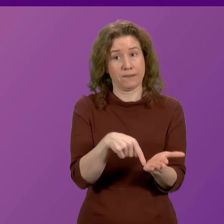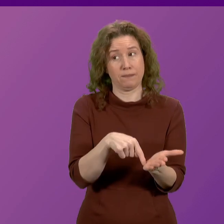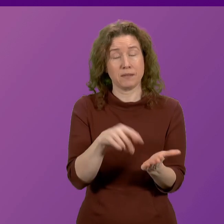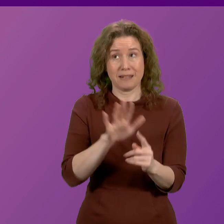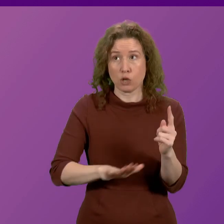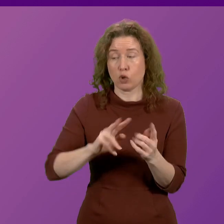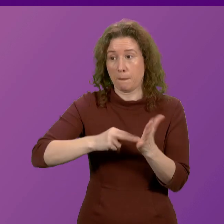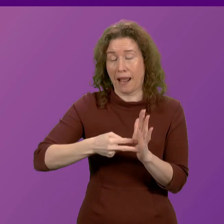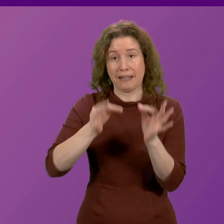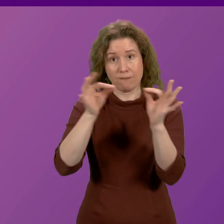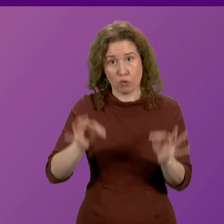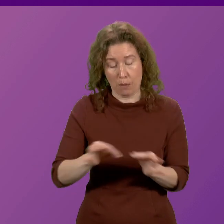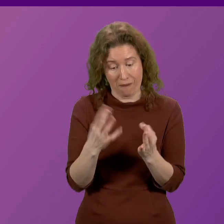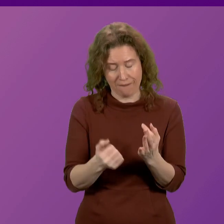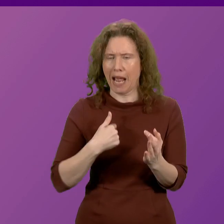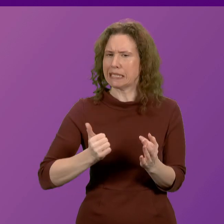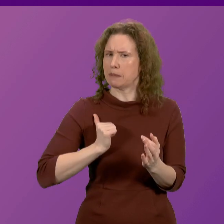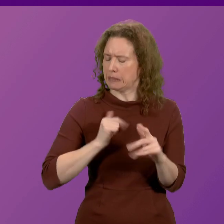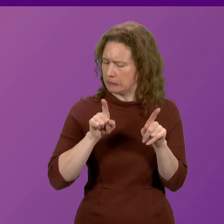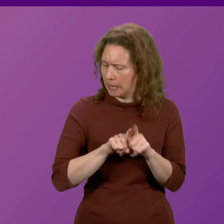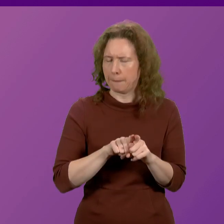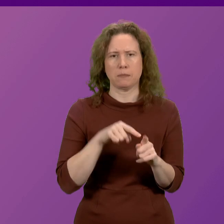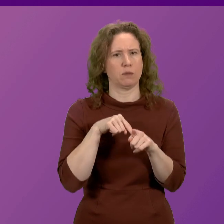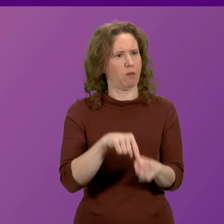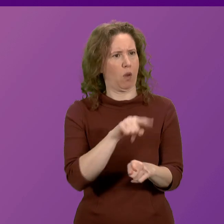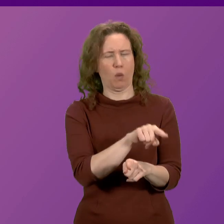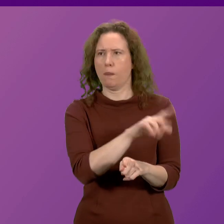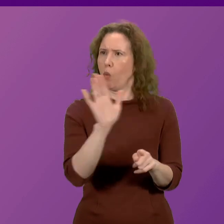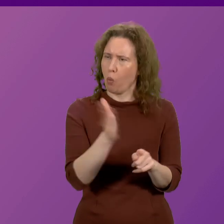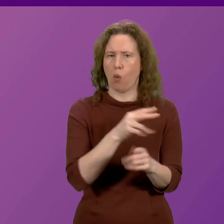framework 4, and I would expect that to be applied by all planning authorities.